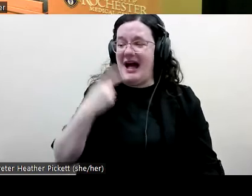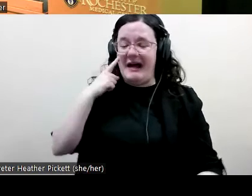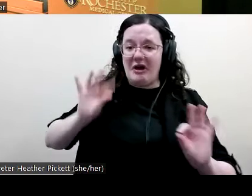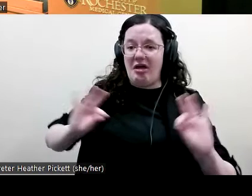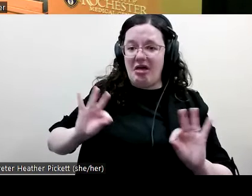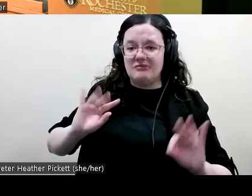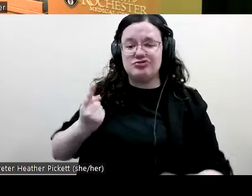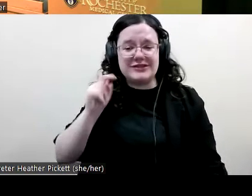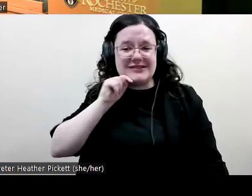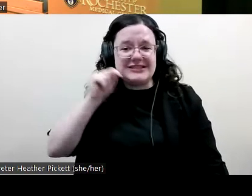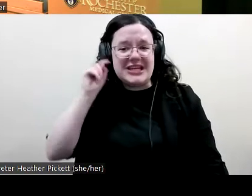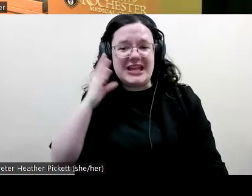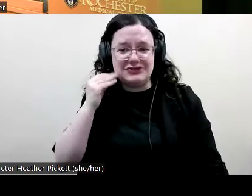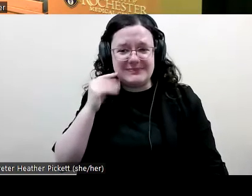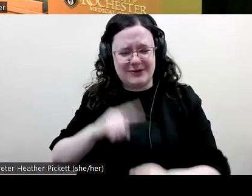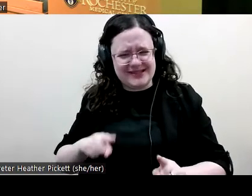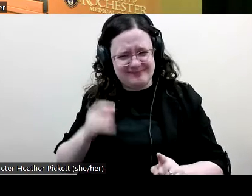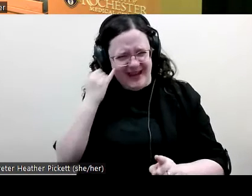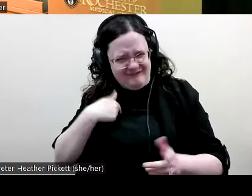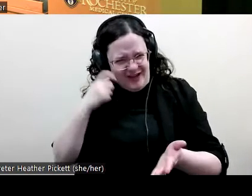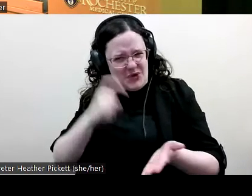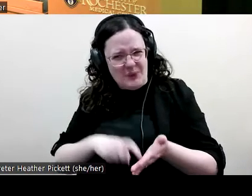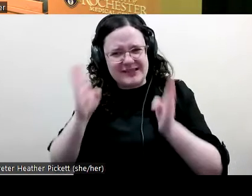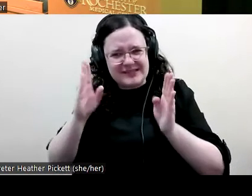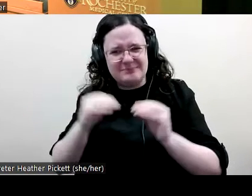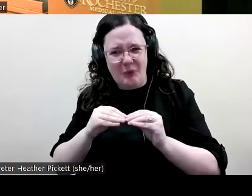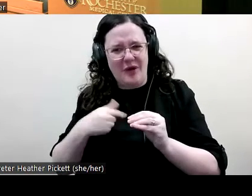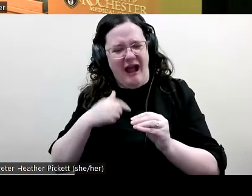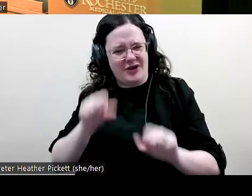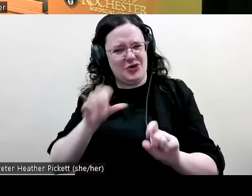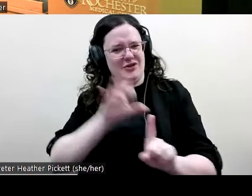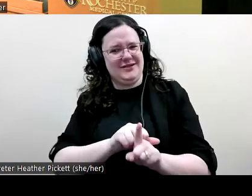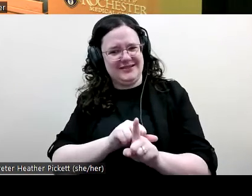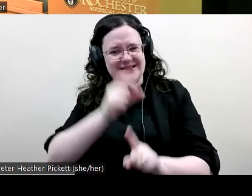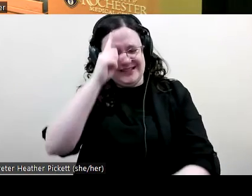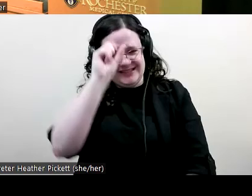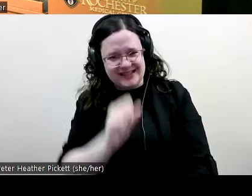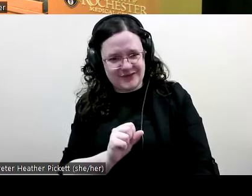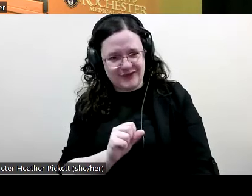schizophrenia right um You can just be frozen in time and just not know what to do and how to move